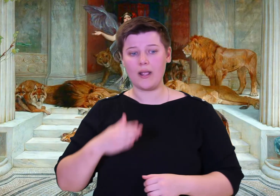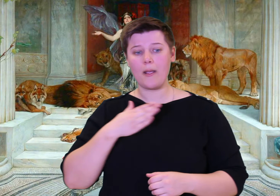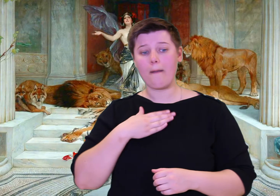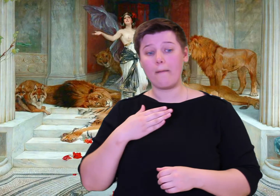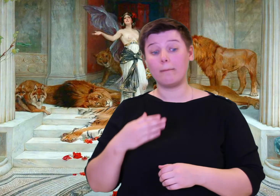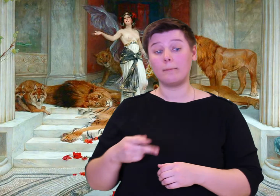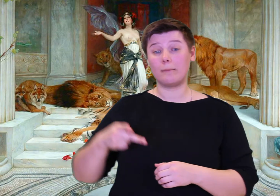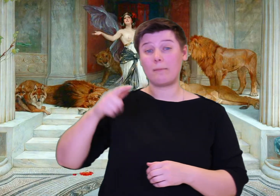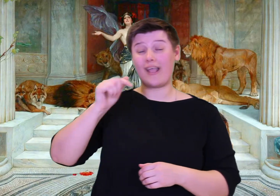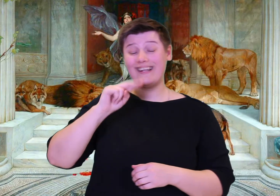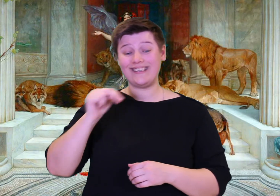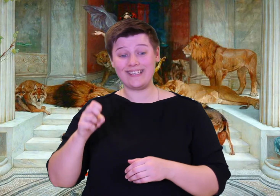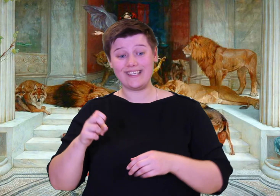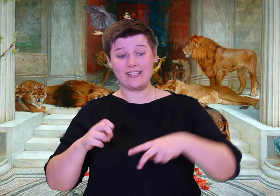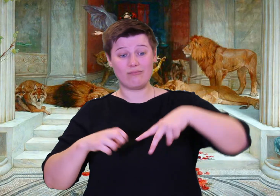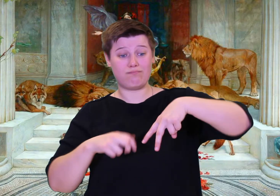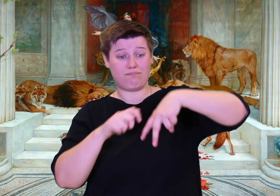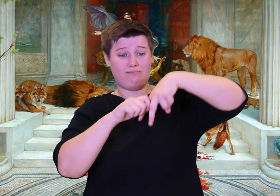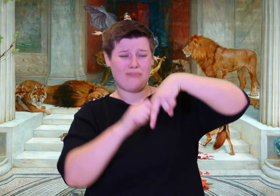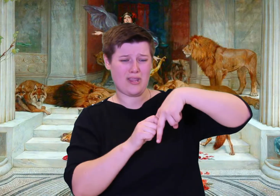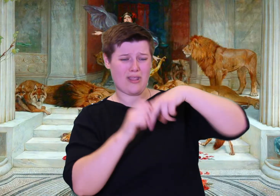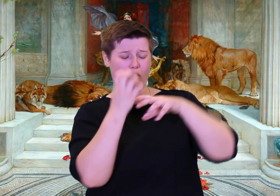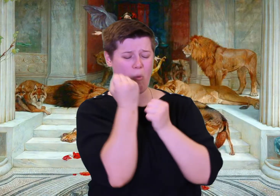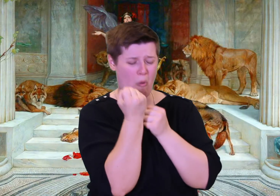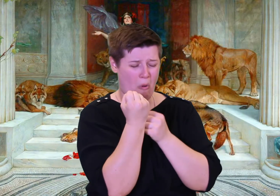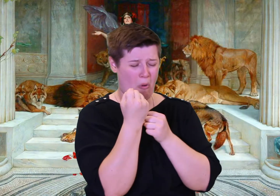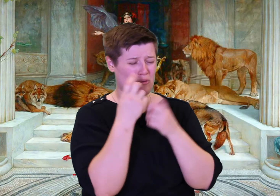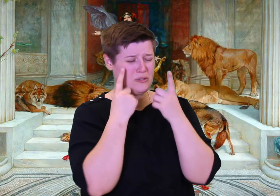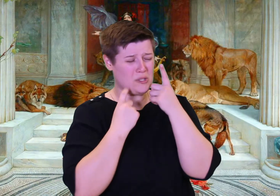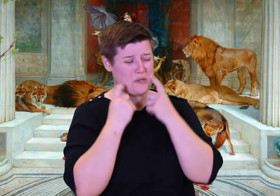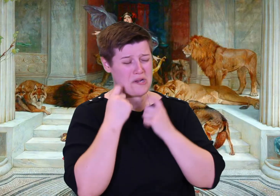told him, 'Take me there.'